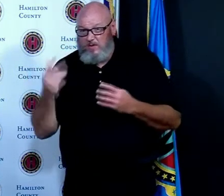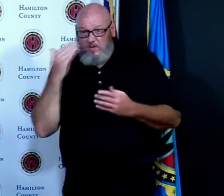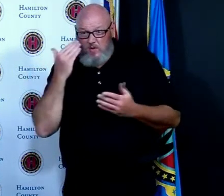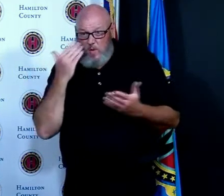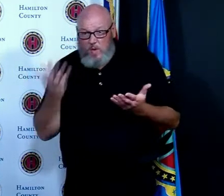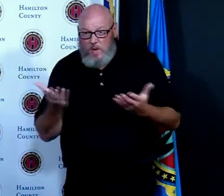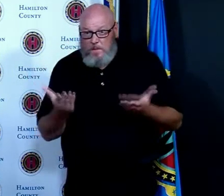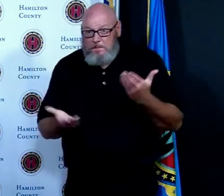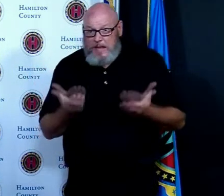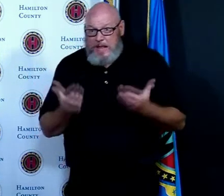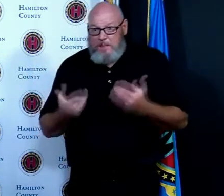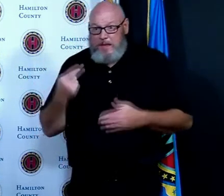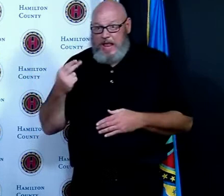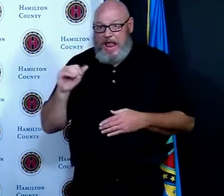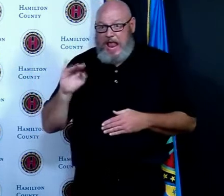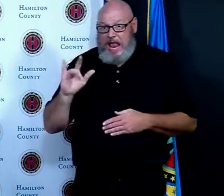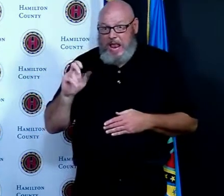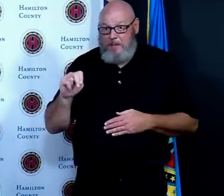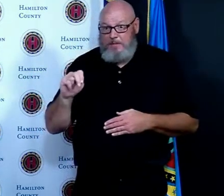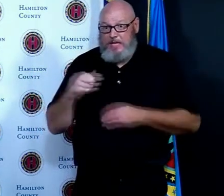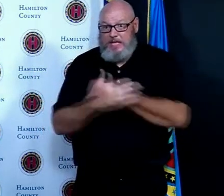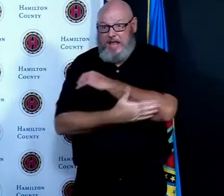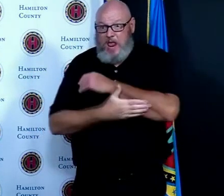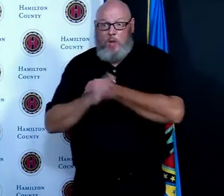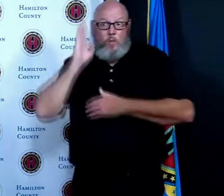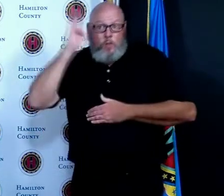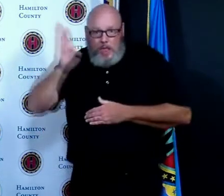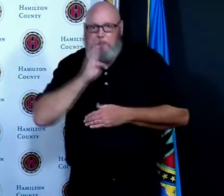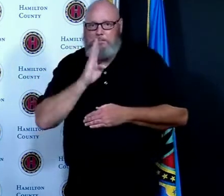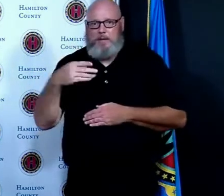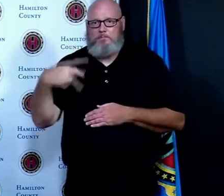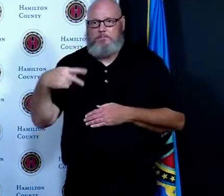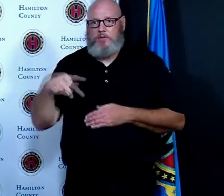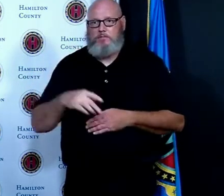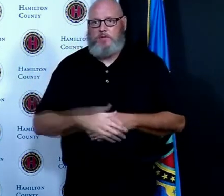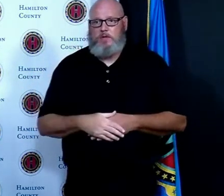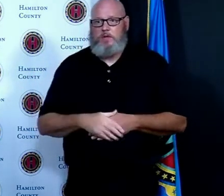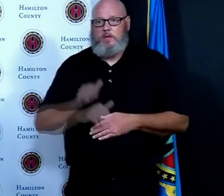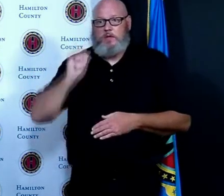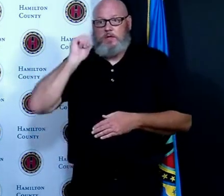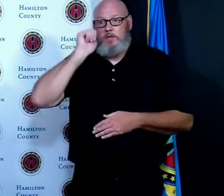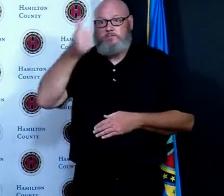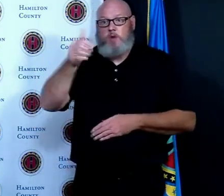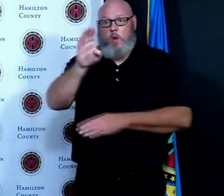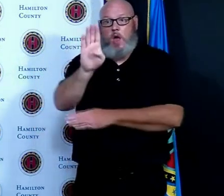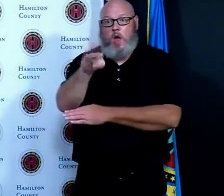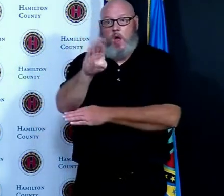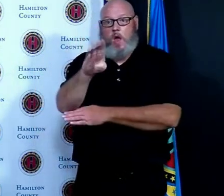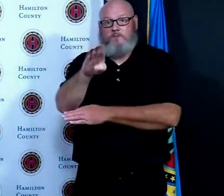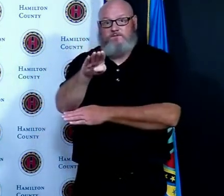county will be purple when that map is released tomorrow afternoon so the Governor's map it